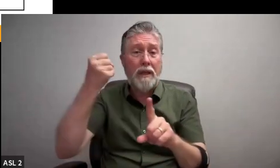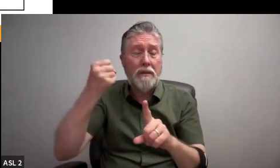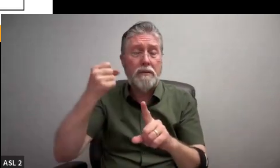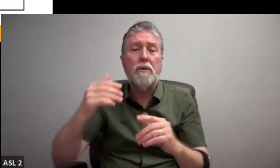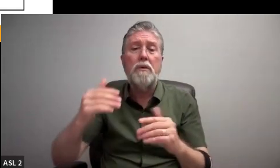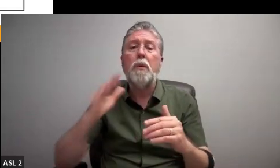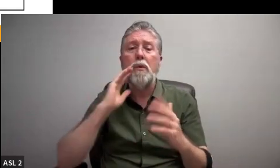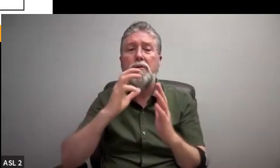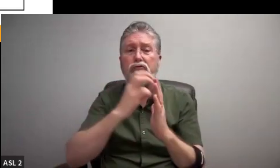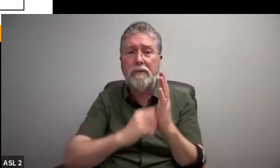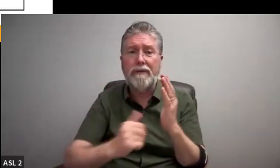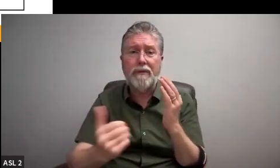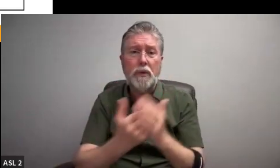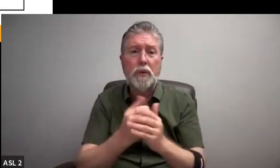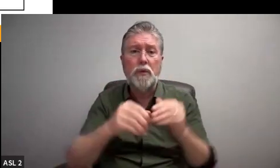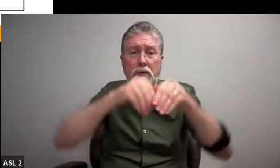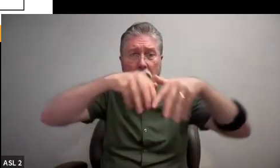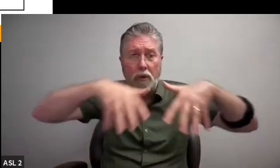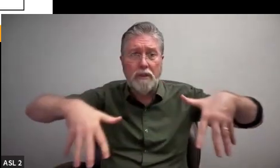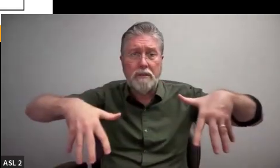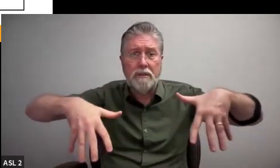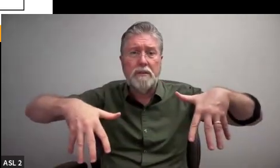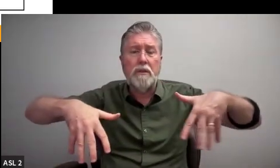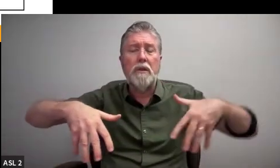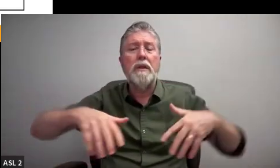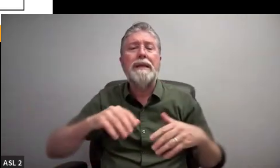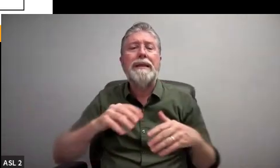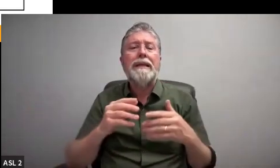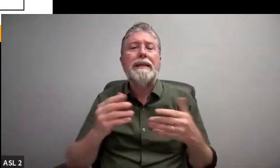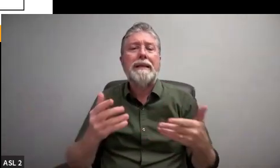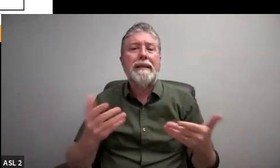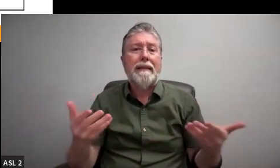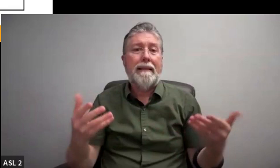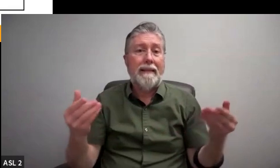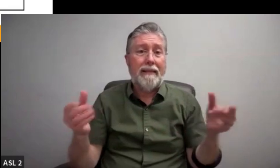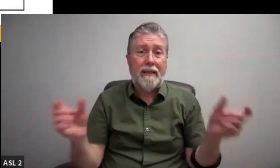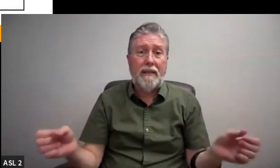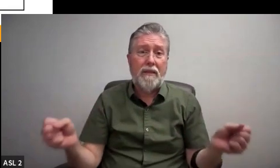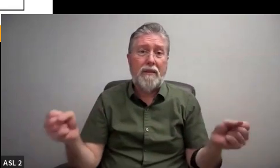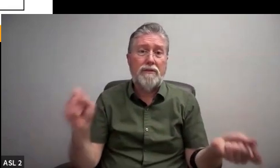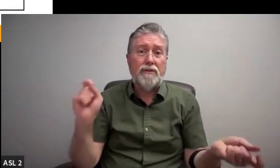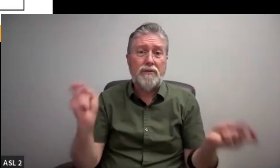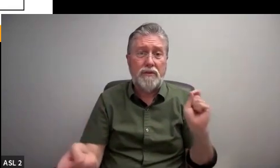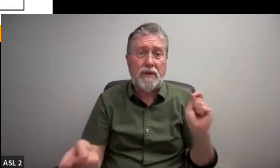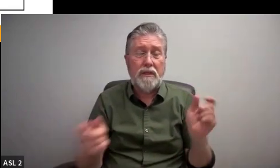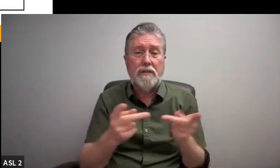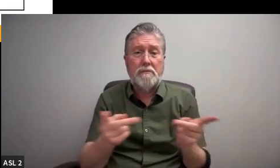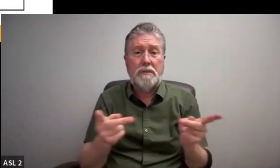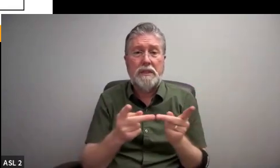draft a new organizational chart integrating the modified positions which comply with these two CFR